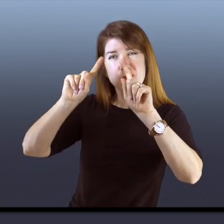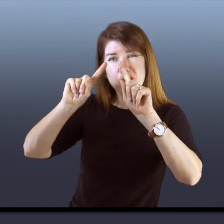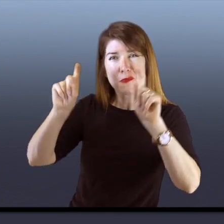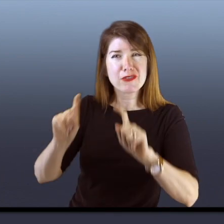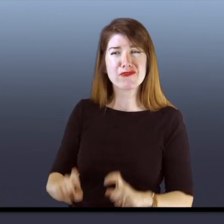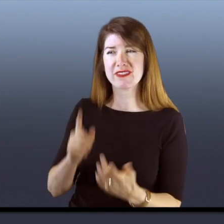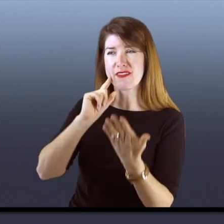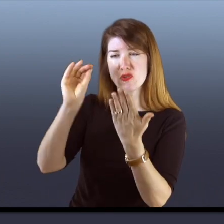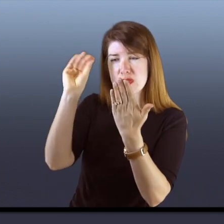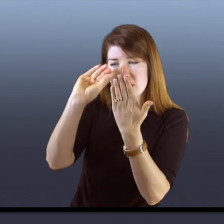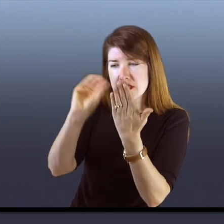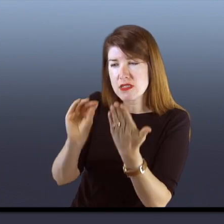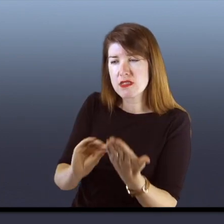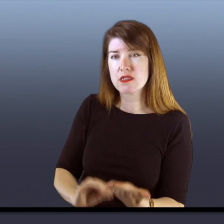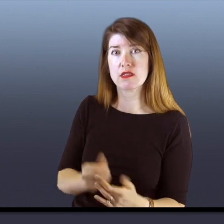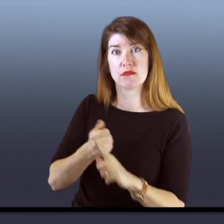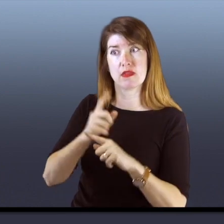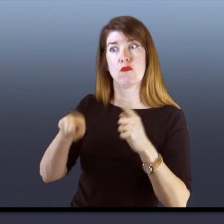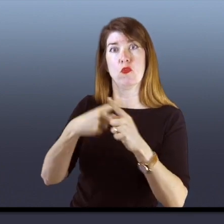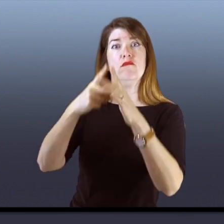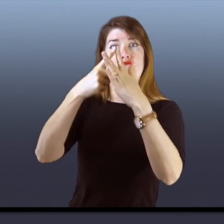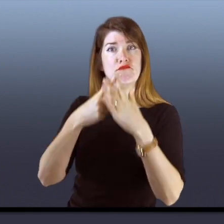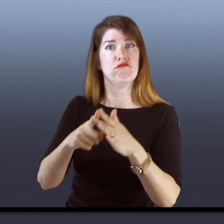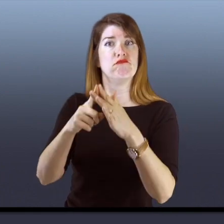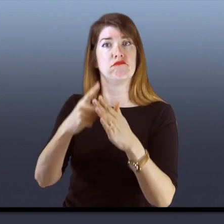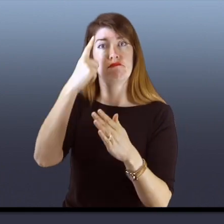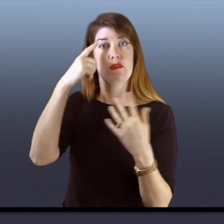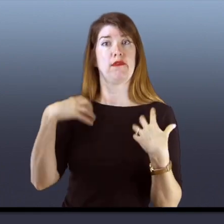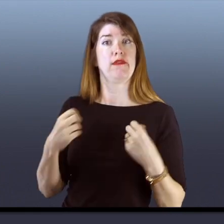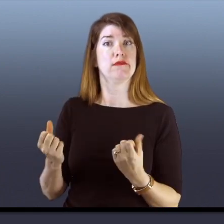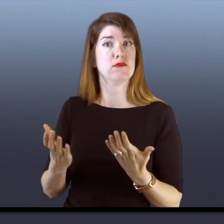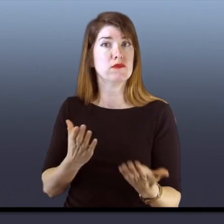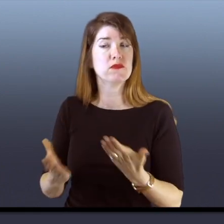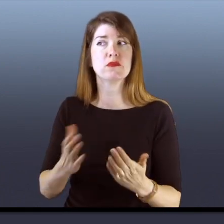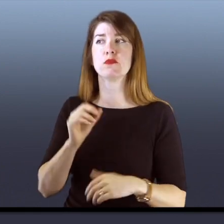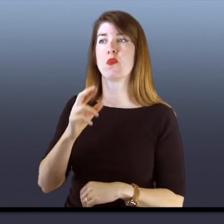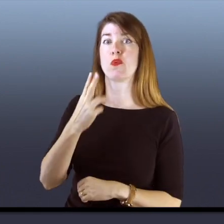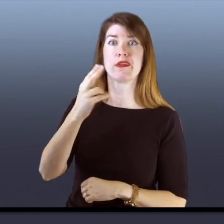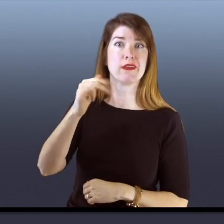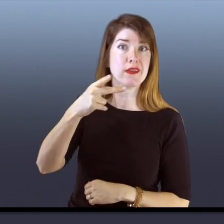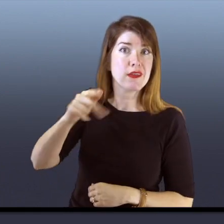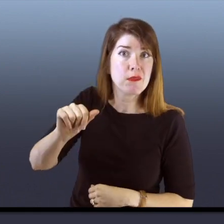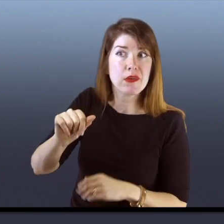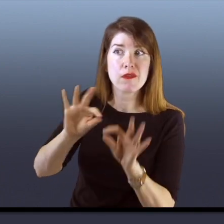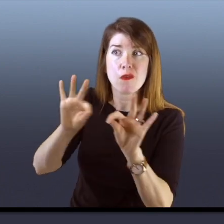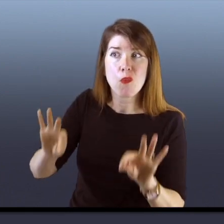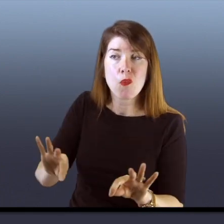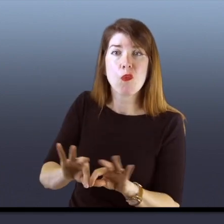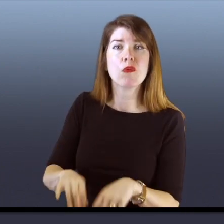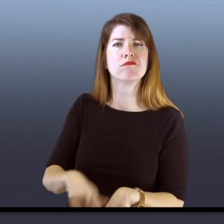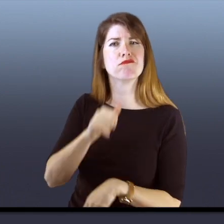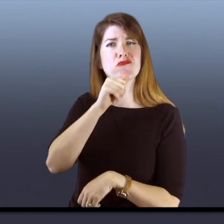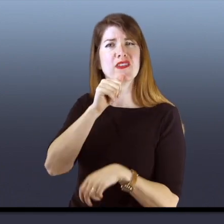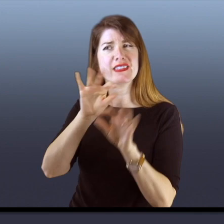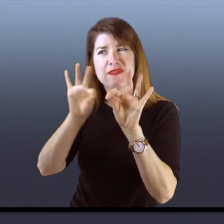or HIPAA forms, or privacy forms like informed consent may be very abstract and convoluted